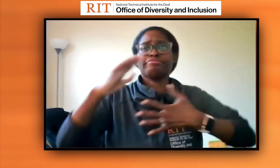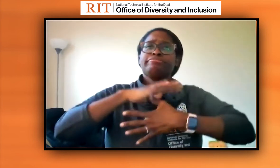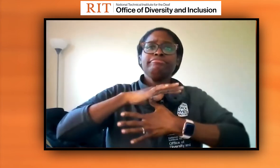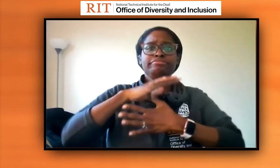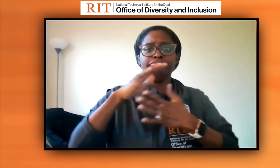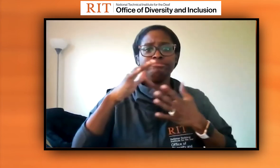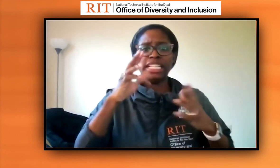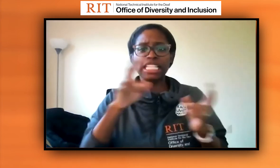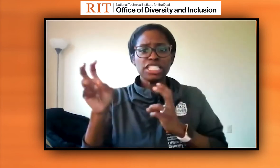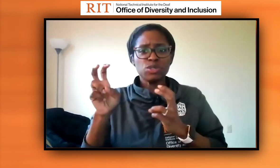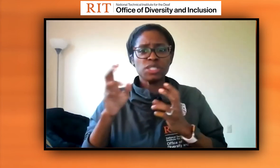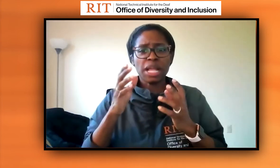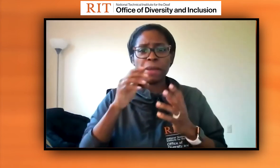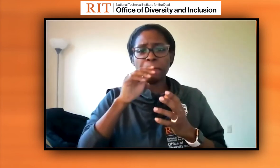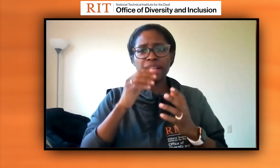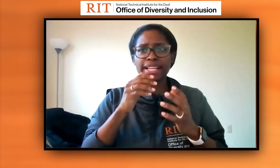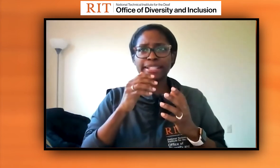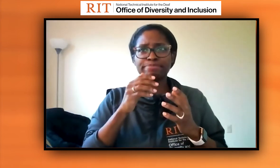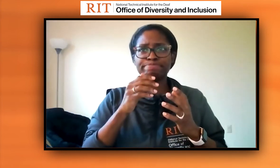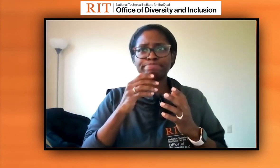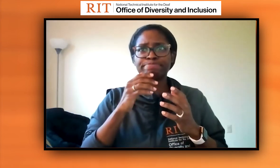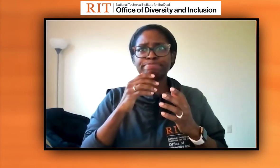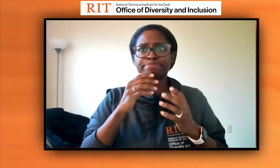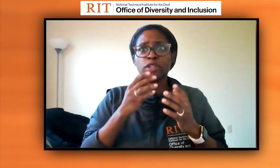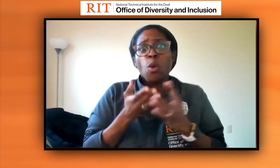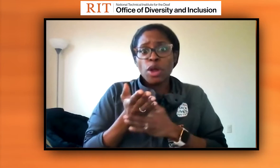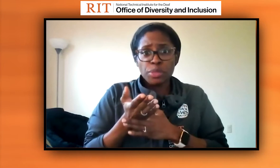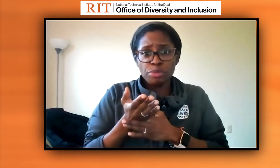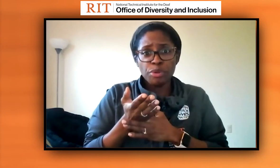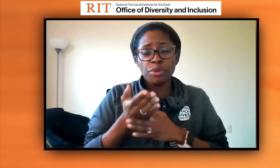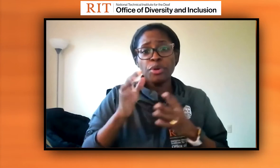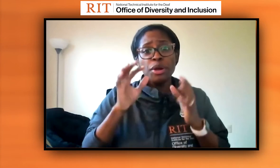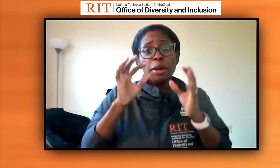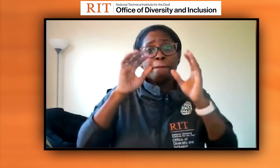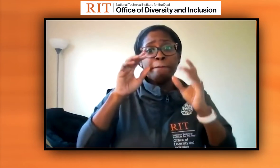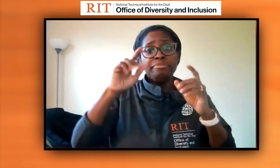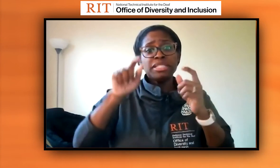what are some of the priorities or some of, perhaps, the issues that the students might go through,